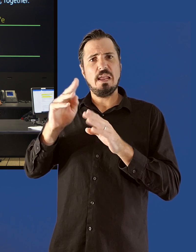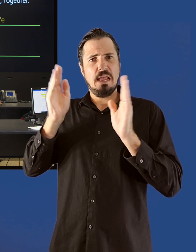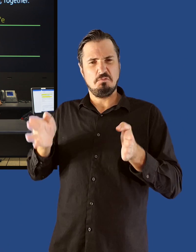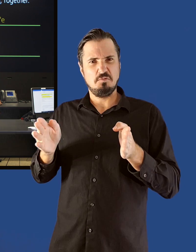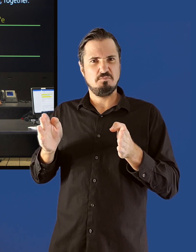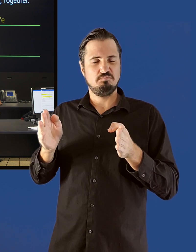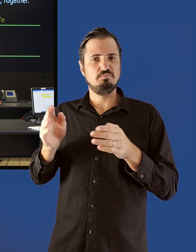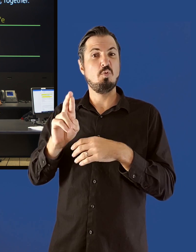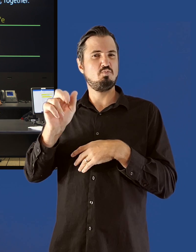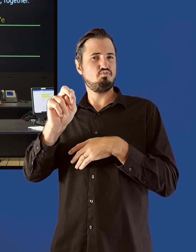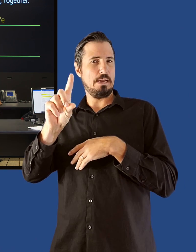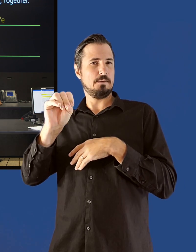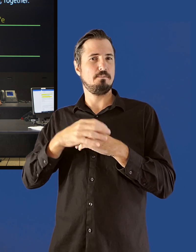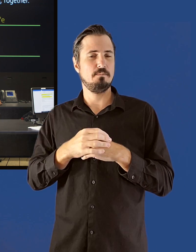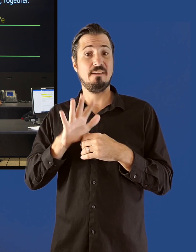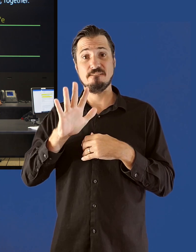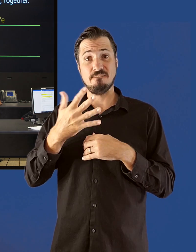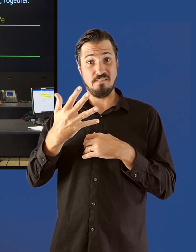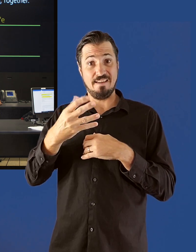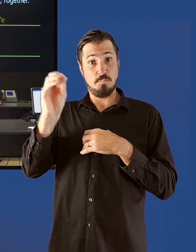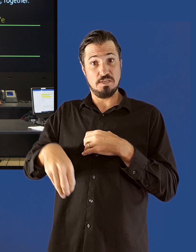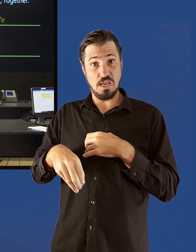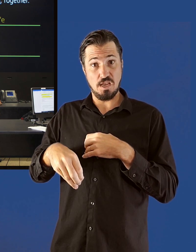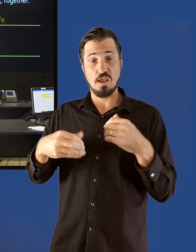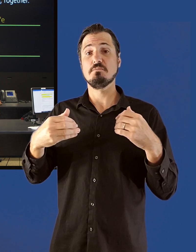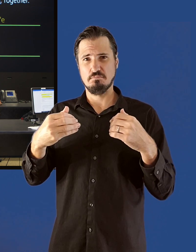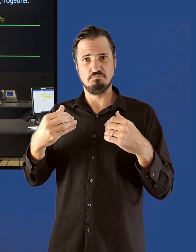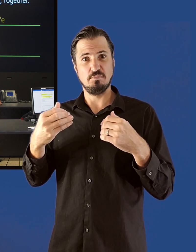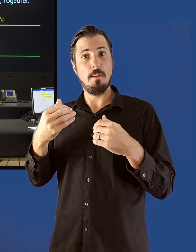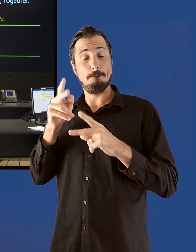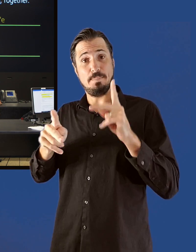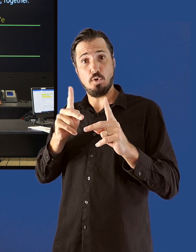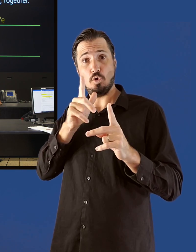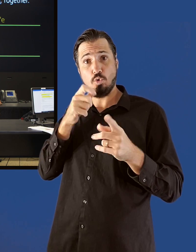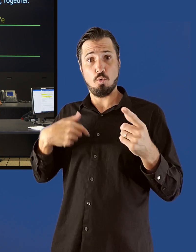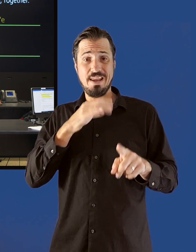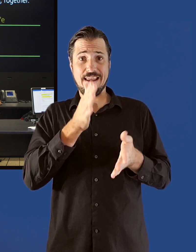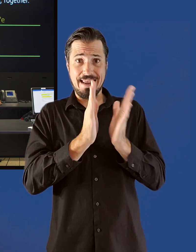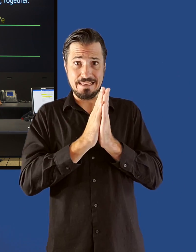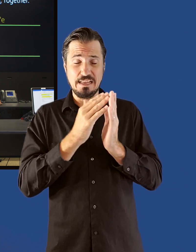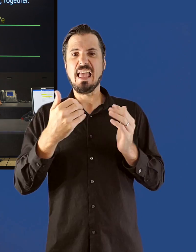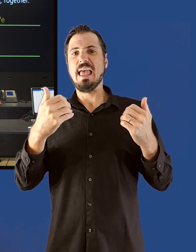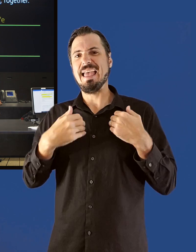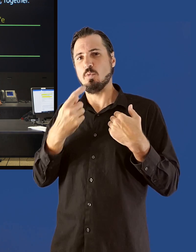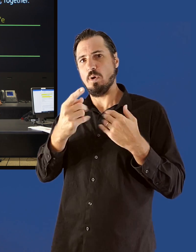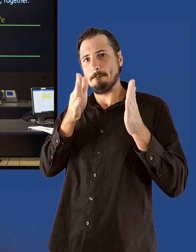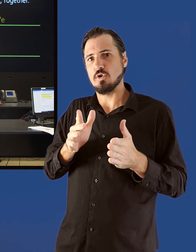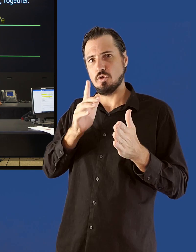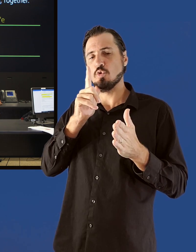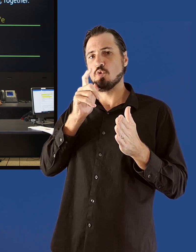Five percent of the respondents had at least one person in the family who had been tested for COVID-19, none of whom received a positive test result…